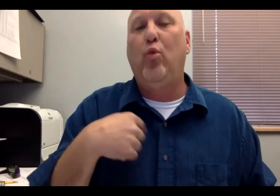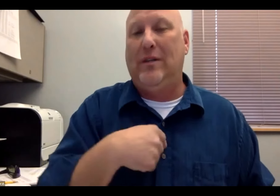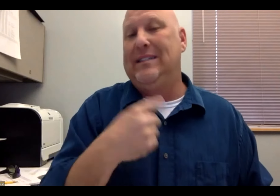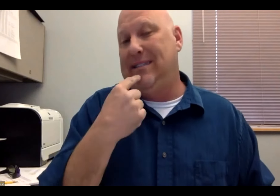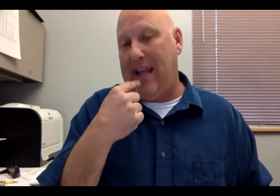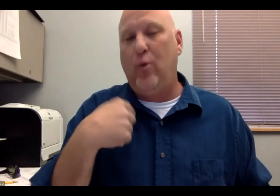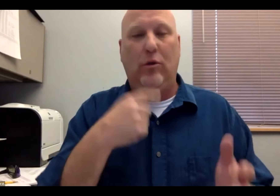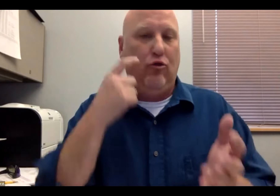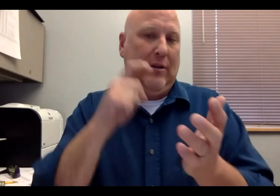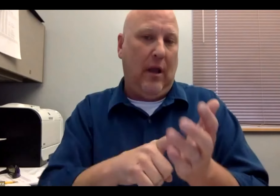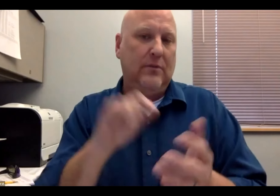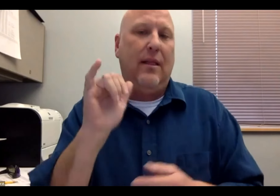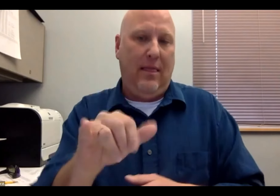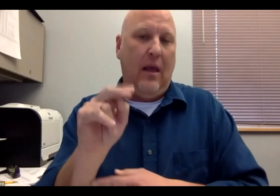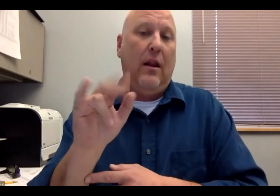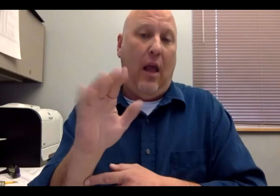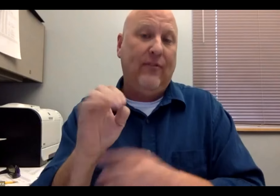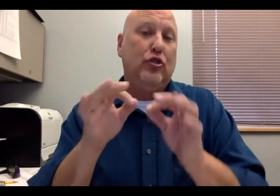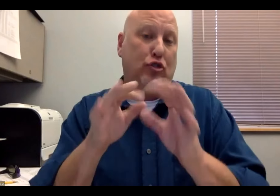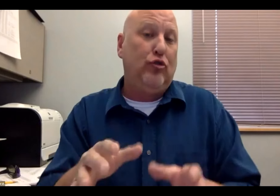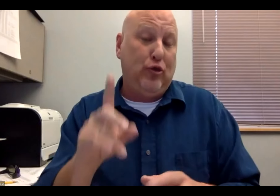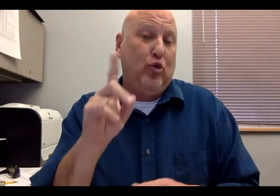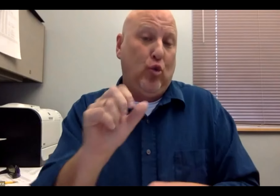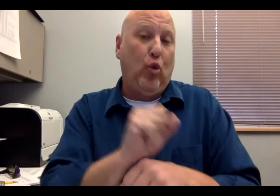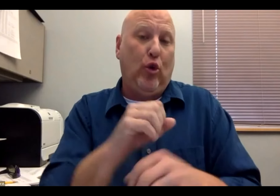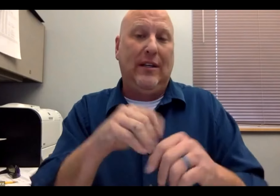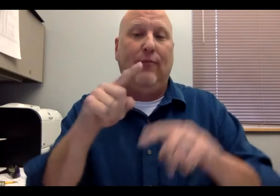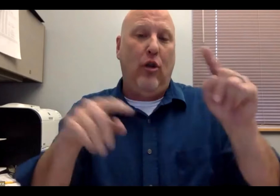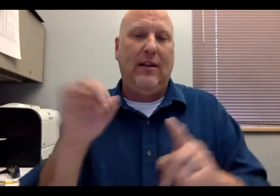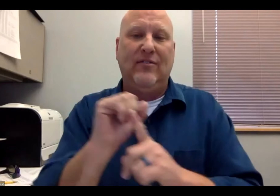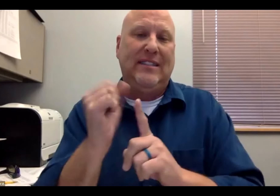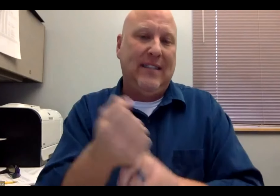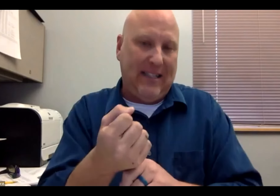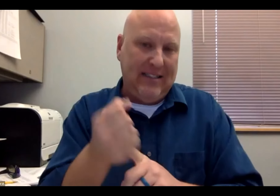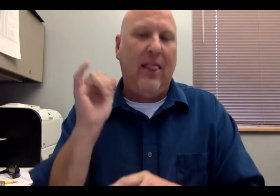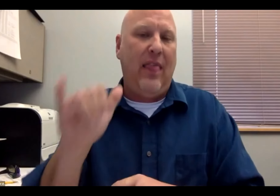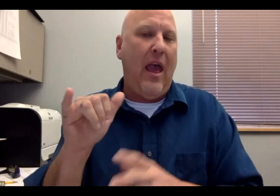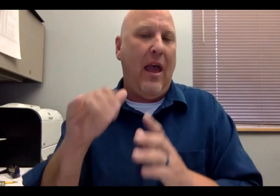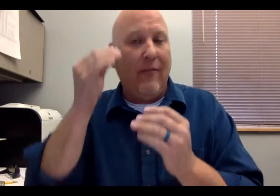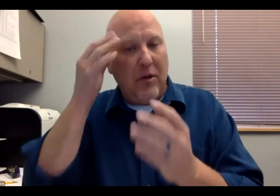not hire for the academic setting we say that the Novice interpreters are allowed to interpret